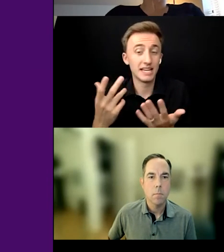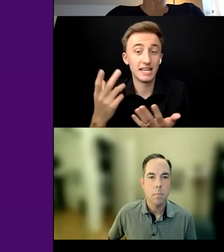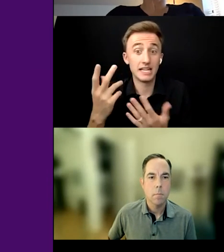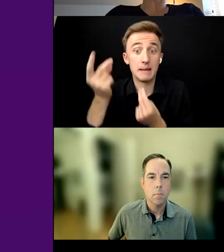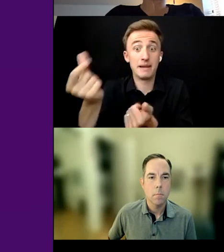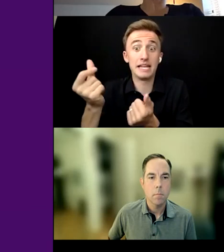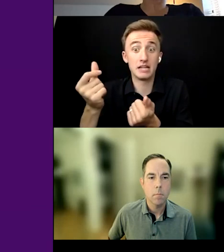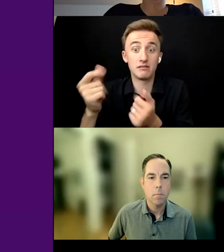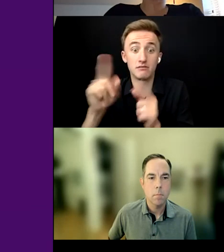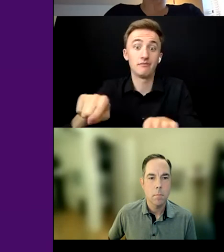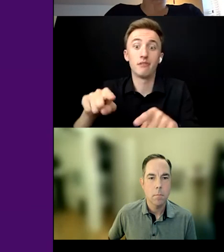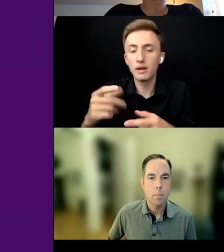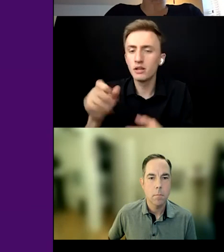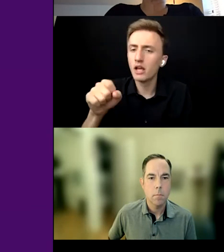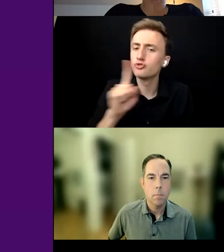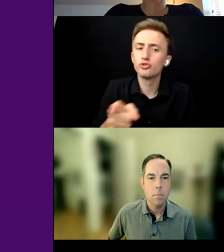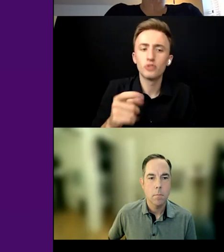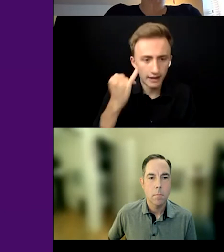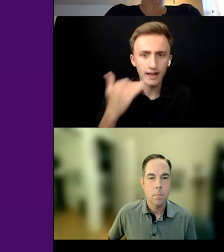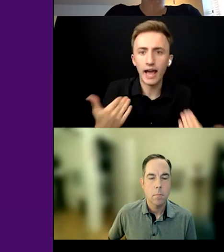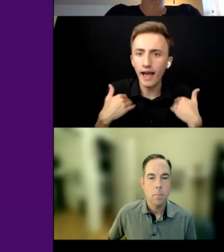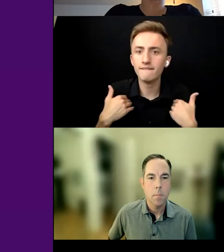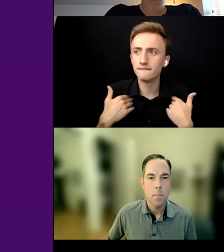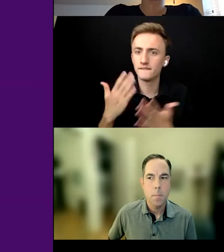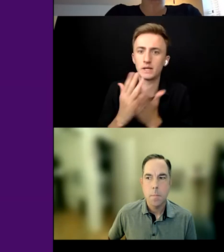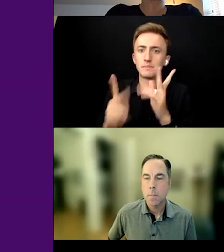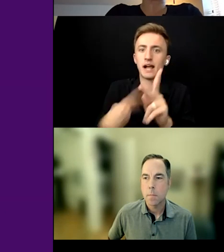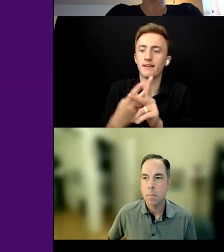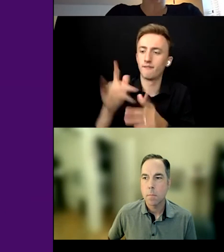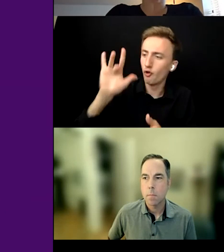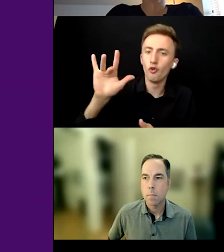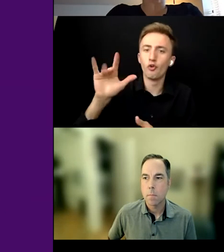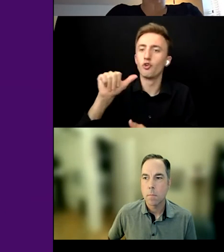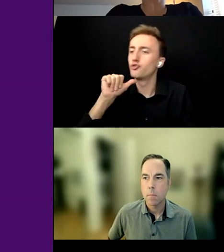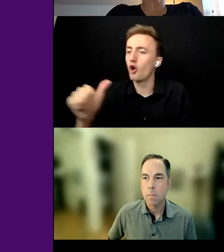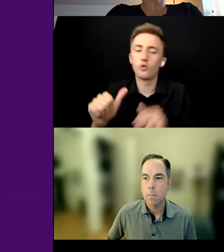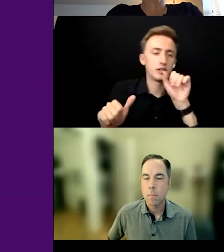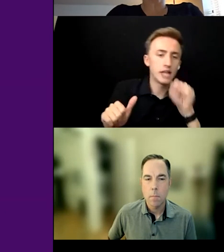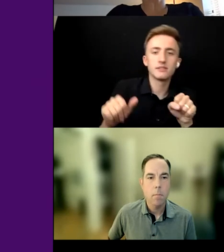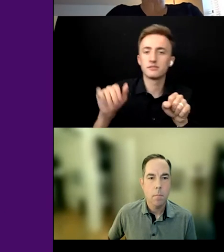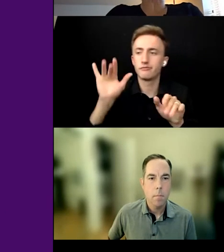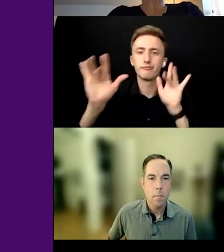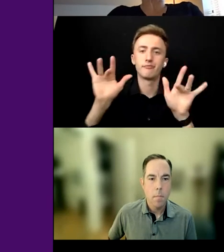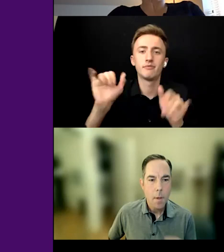there was still a pathway for people to say don't do that, yes. That would be kind of interesting.